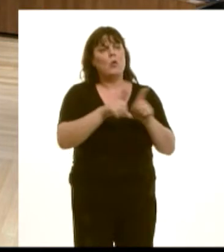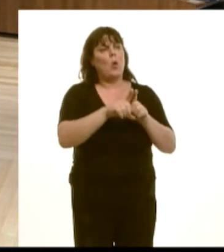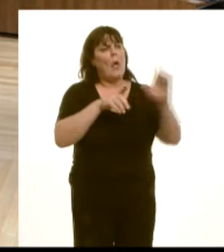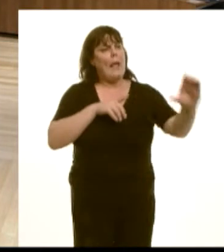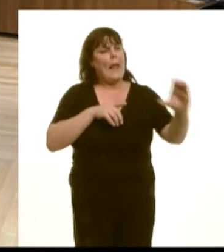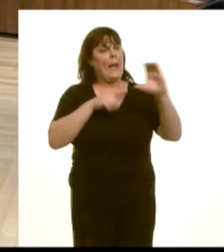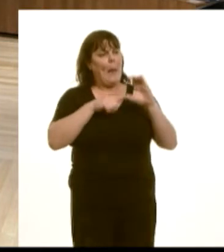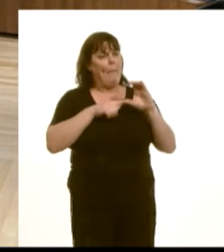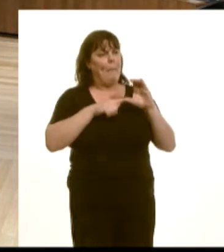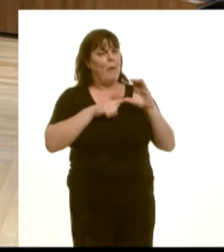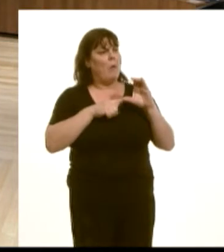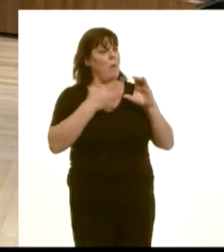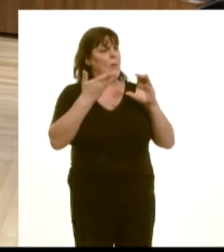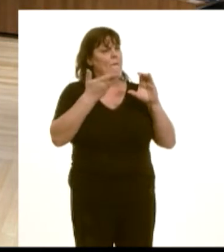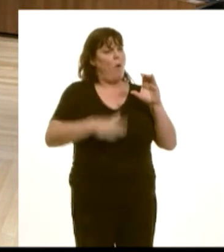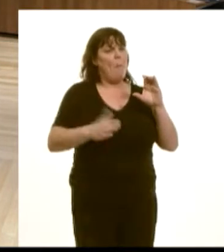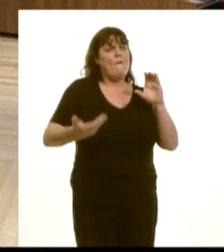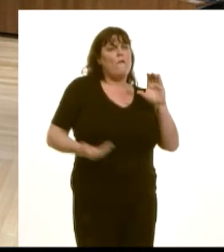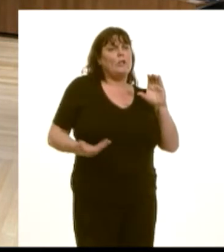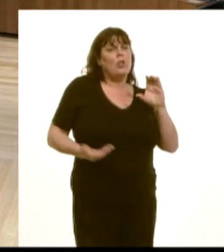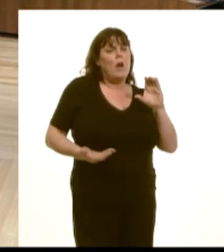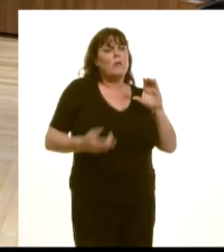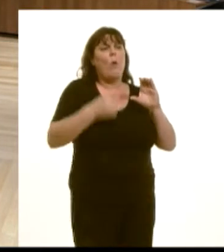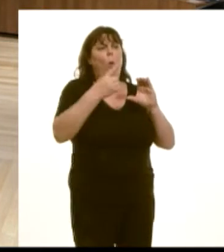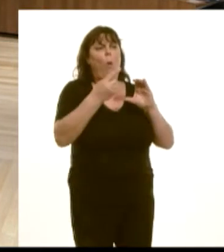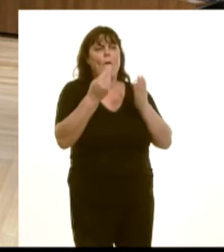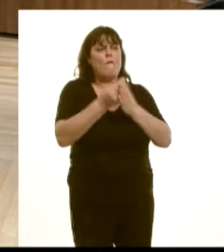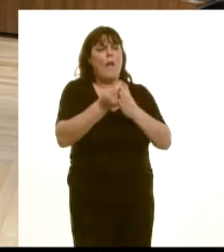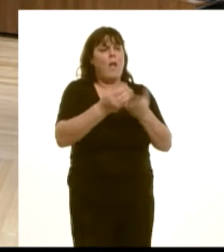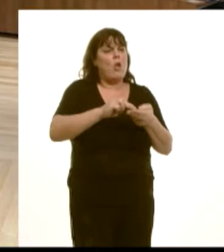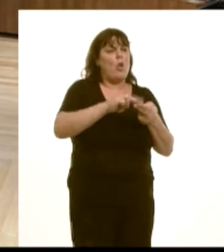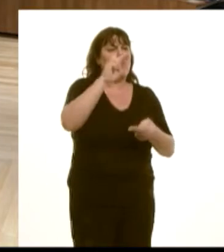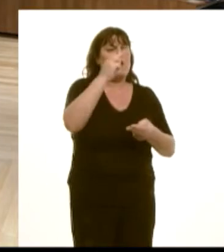the entire franchise, or will the fare increases just be related to the metro system across